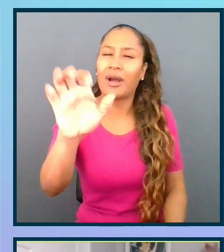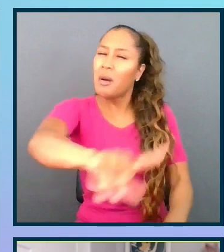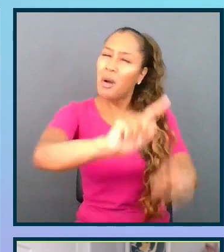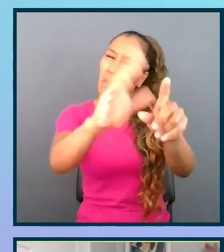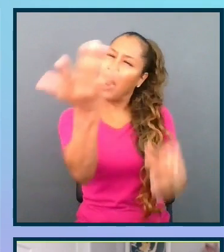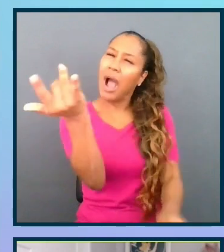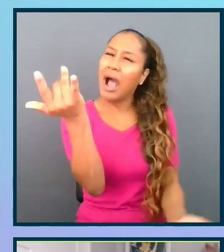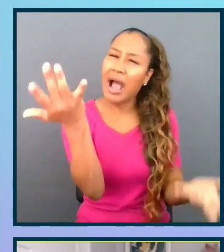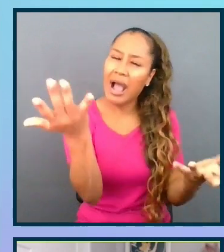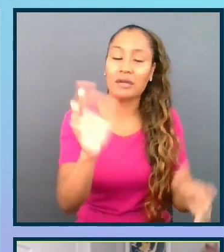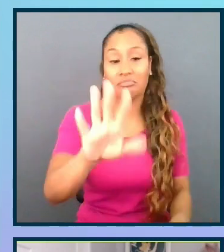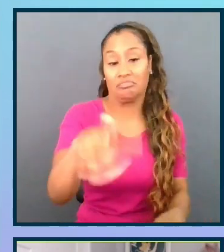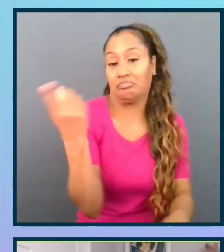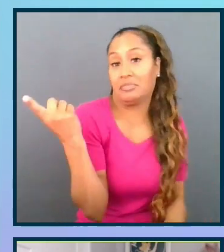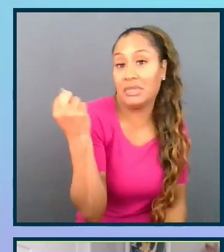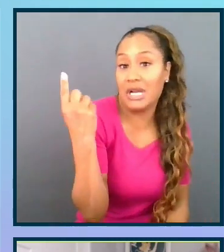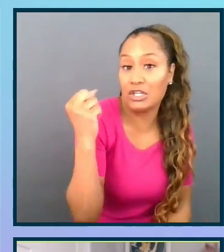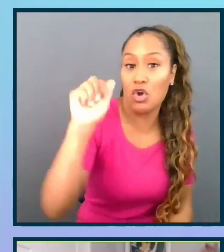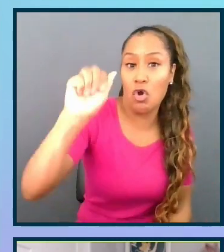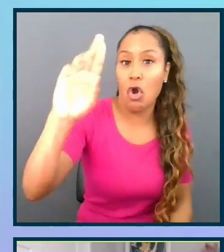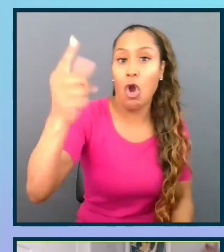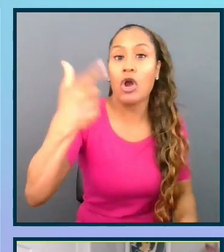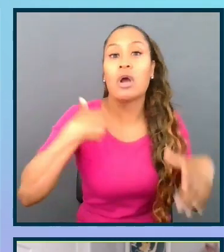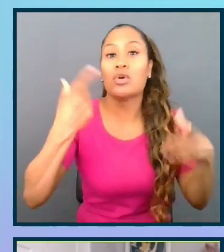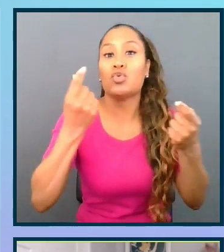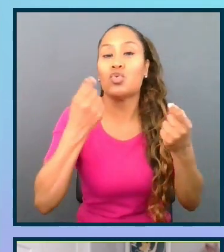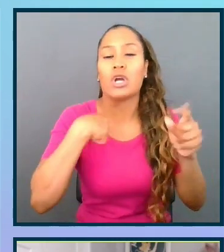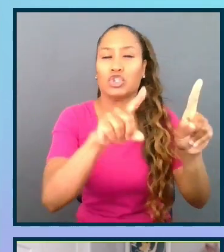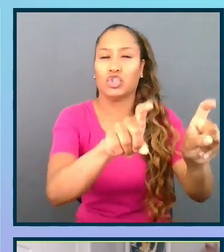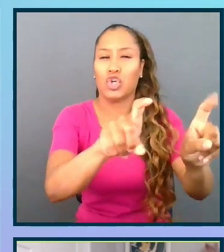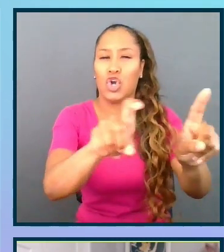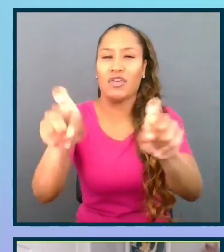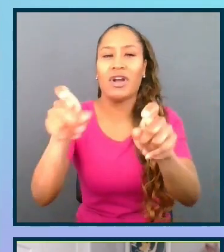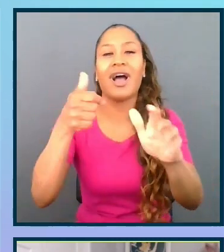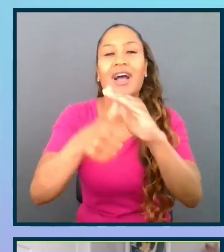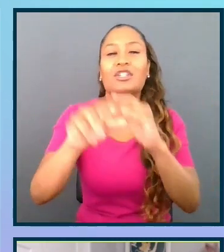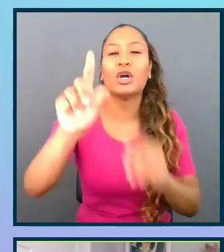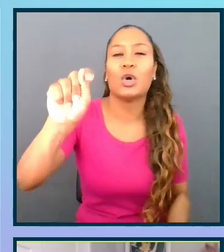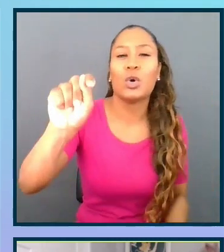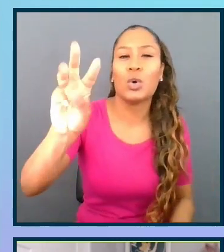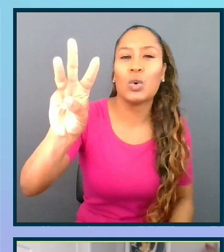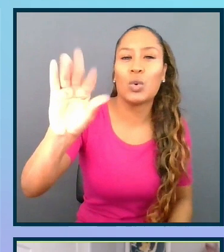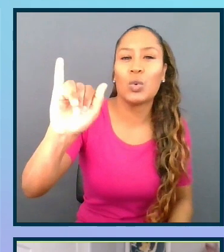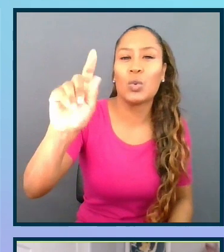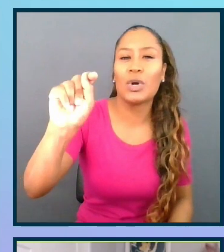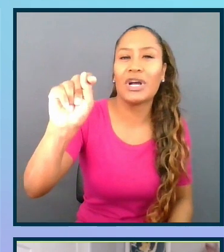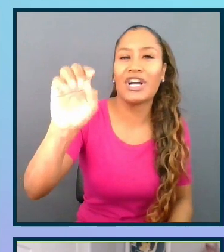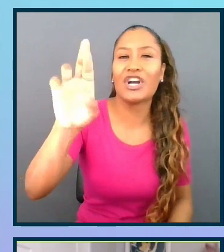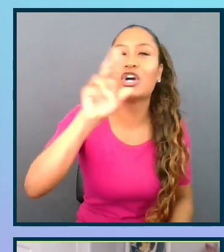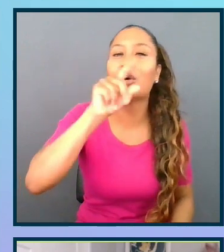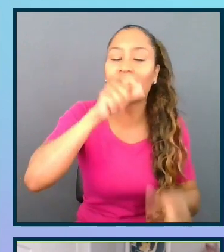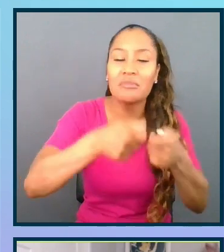In August of last year, I conducted a survey using Twitter, asking digital designers to self-identify,